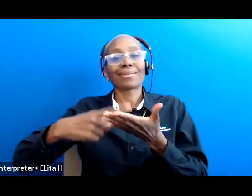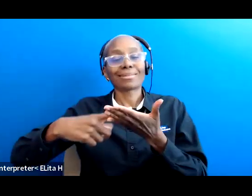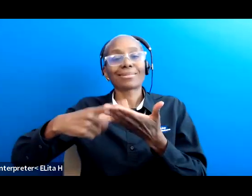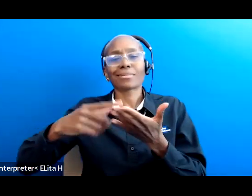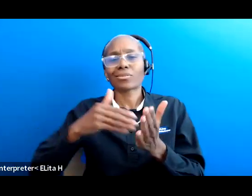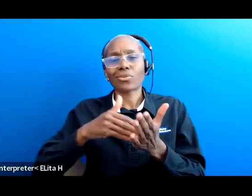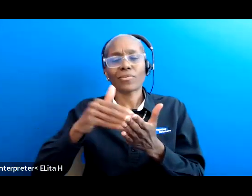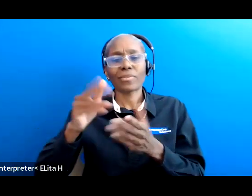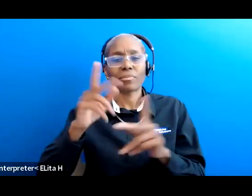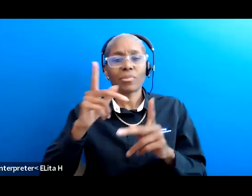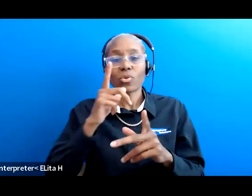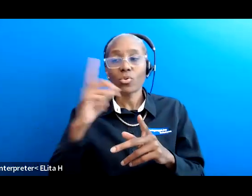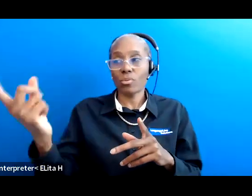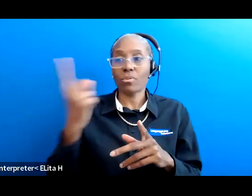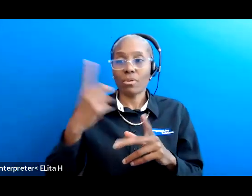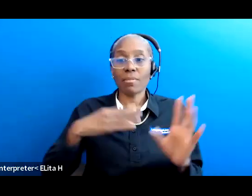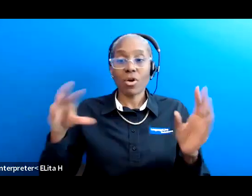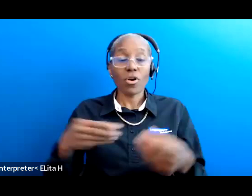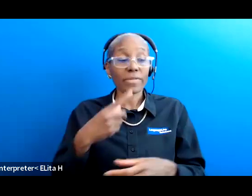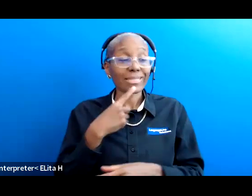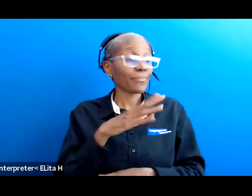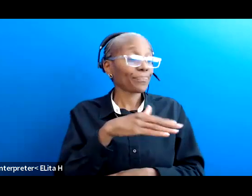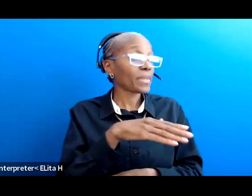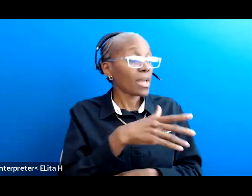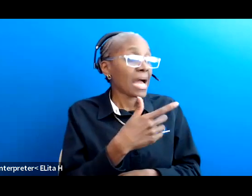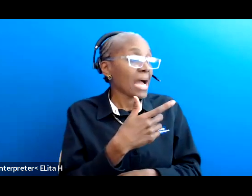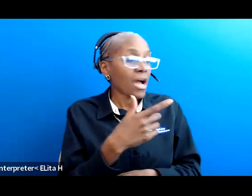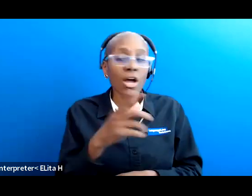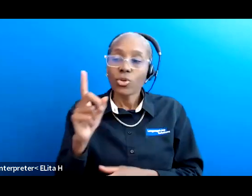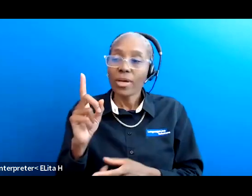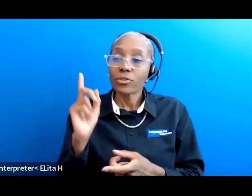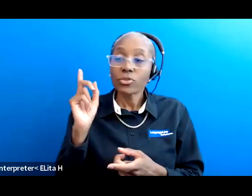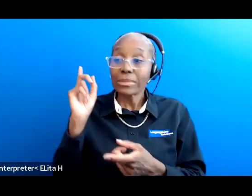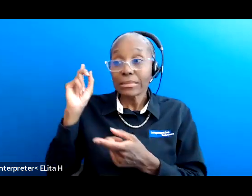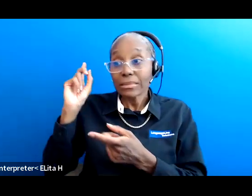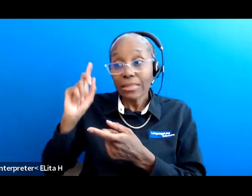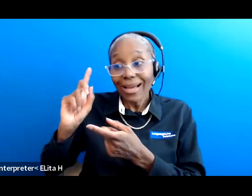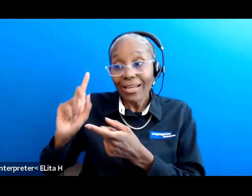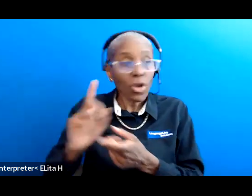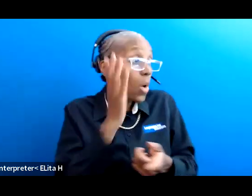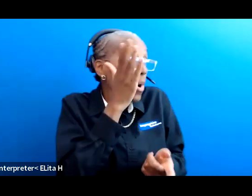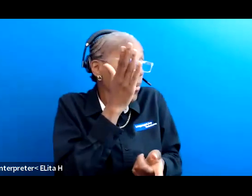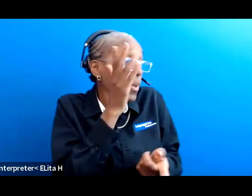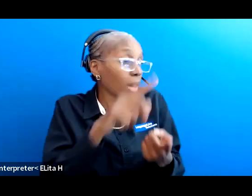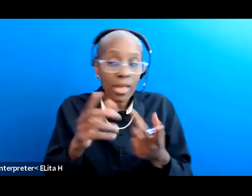I have people that would come into the office all the time and you tell them, "You've got to titrate off." "Oh, yes, I'm going to titrate off this." "Here's your plan for how to get off this."